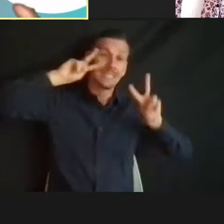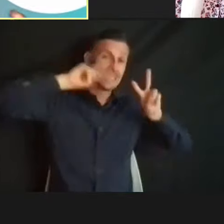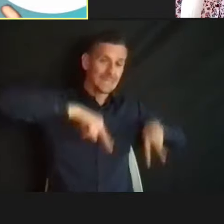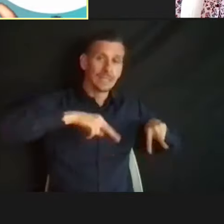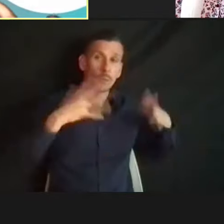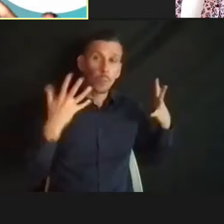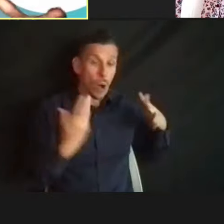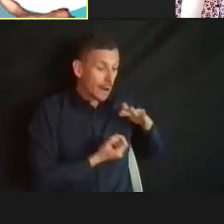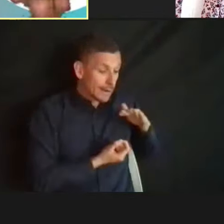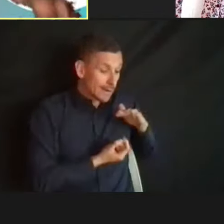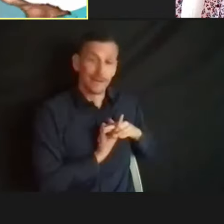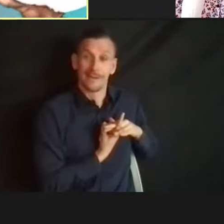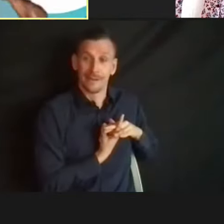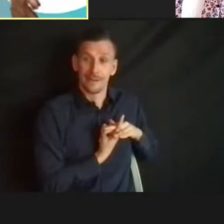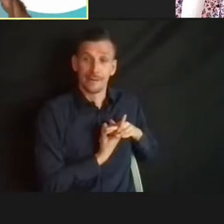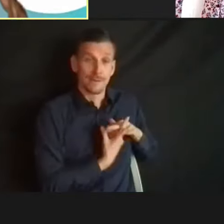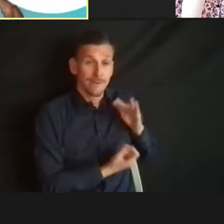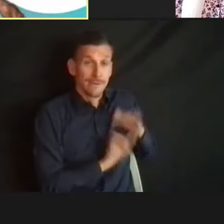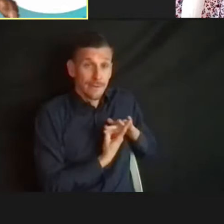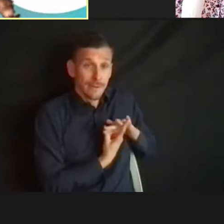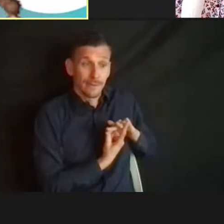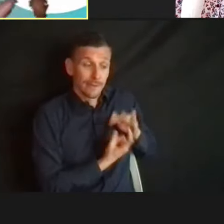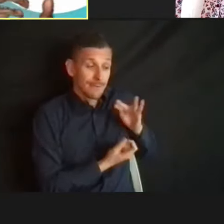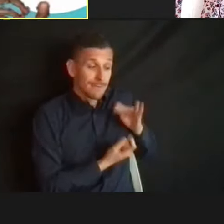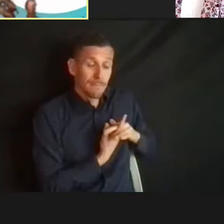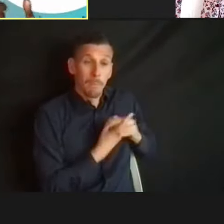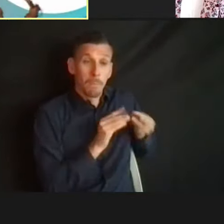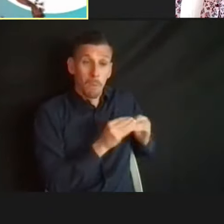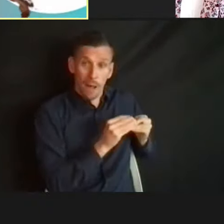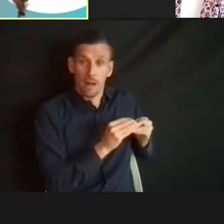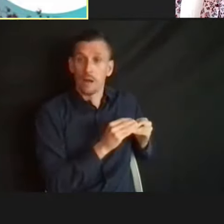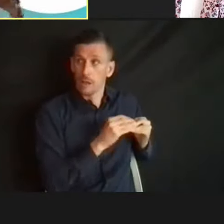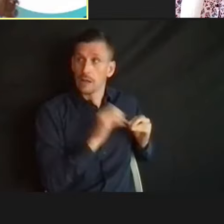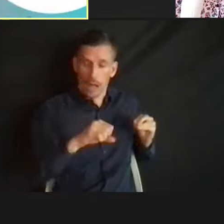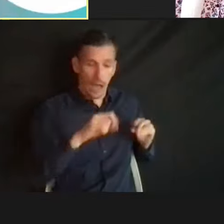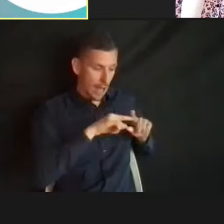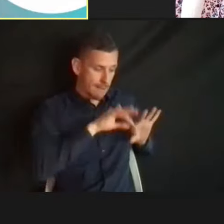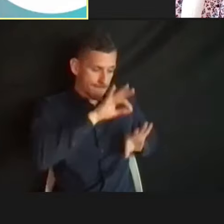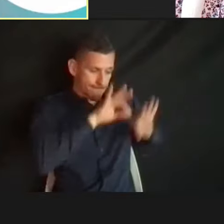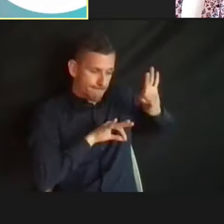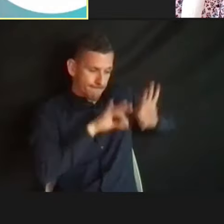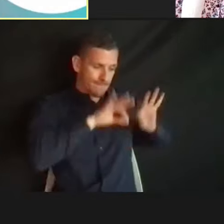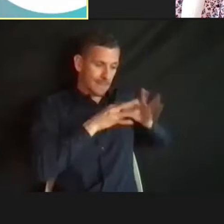system of supporting the initiatives that will support them, themselves, to take them, I mean